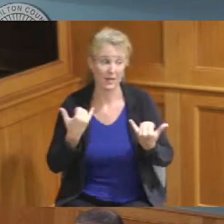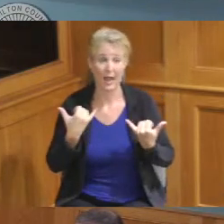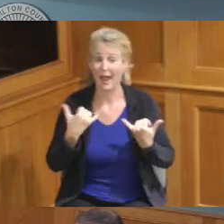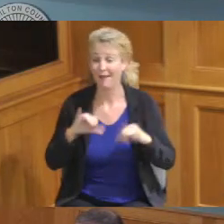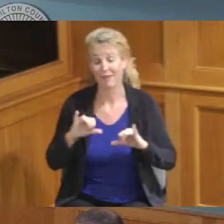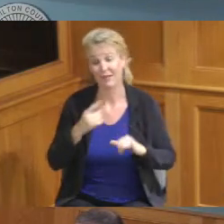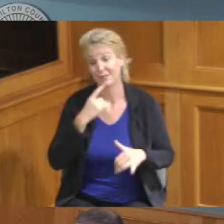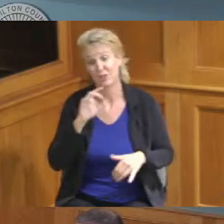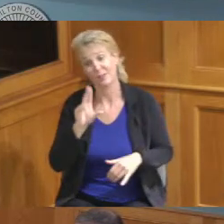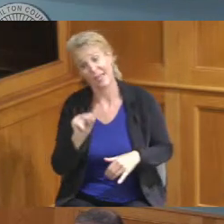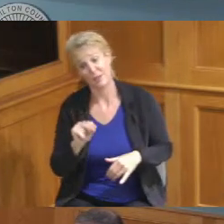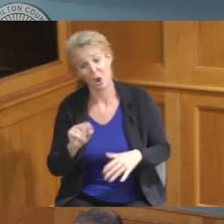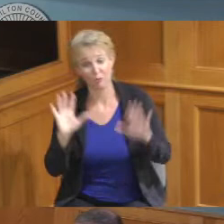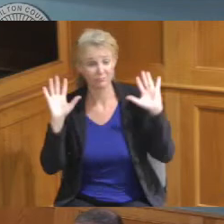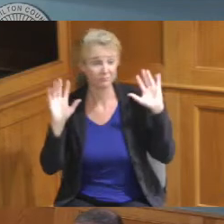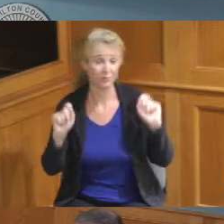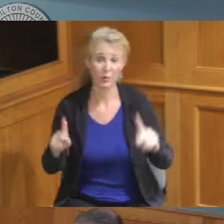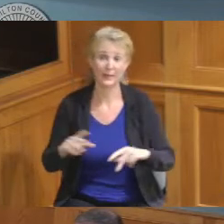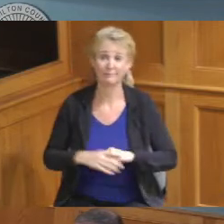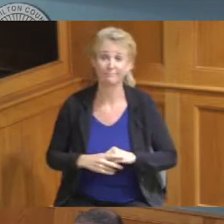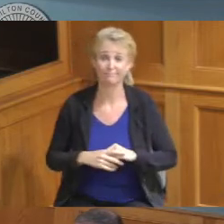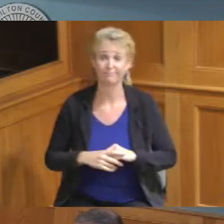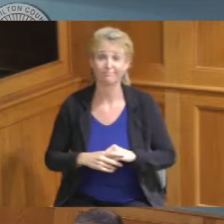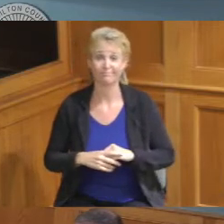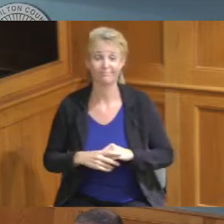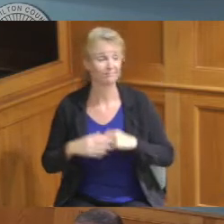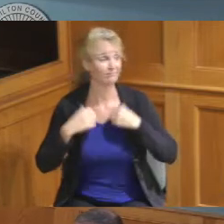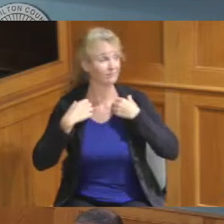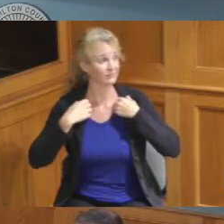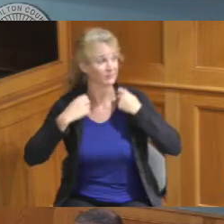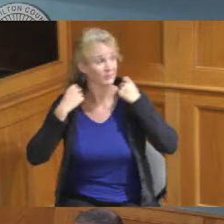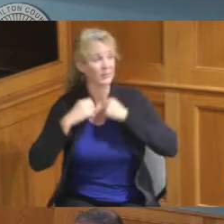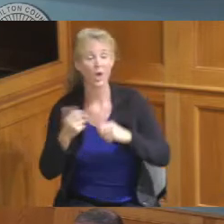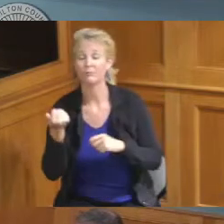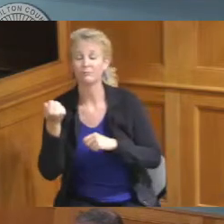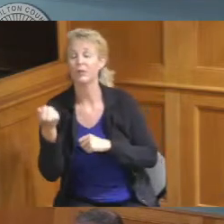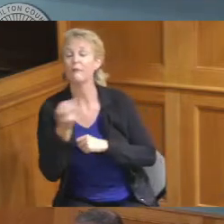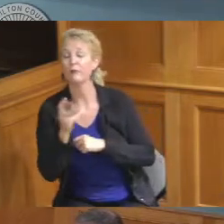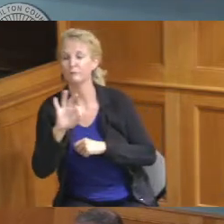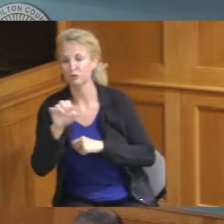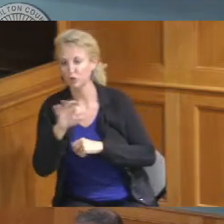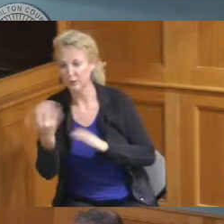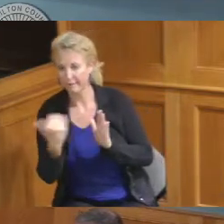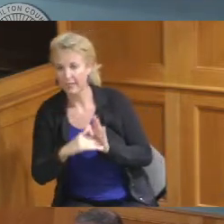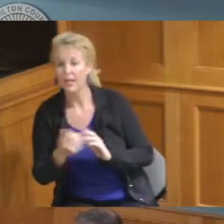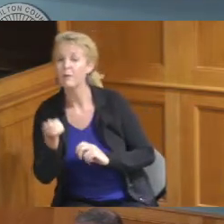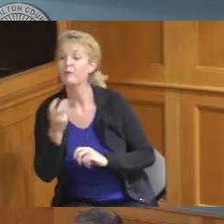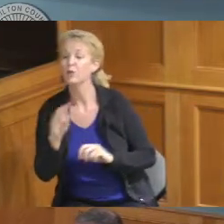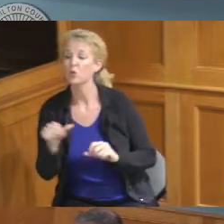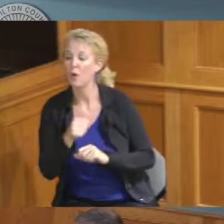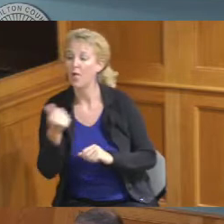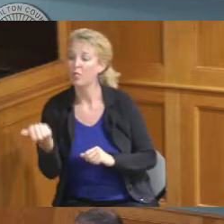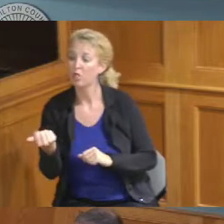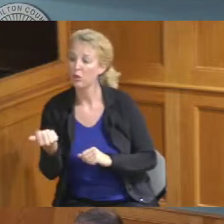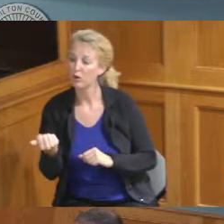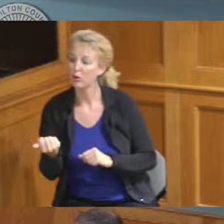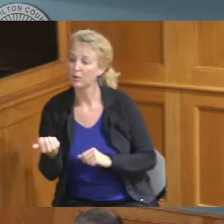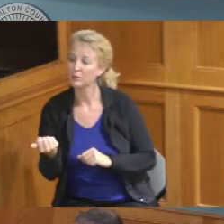guess yeah okay see just a couple of other things Commissioners just as the Board was talking about